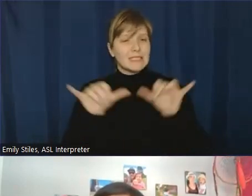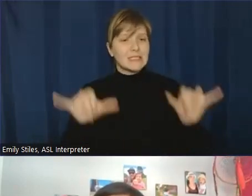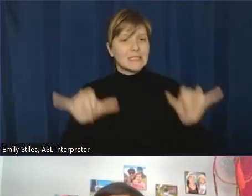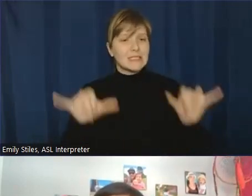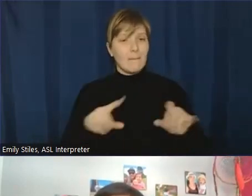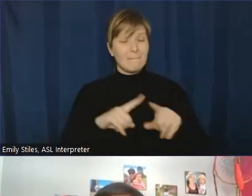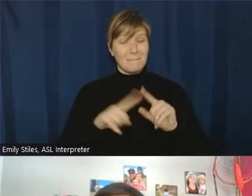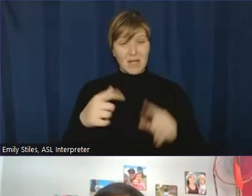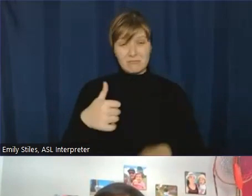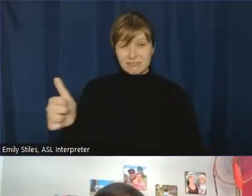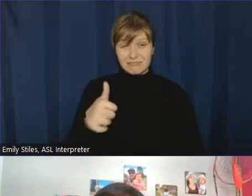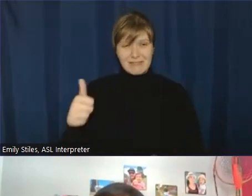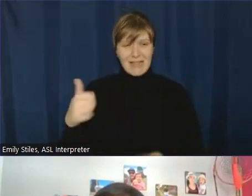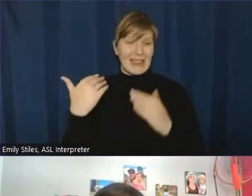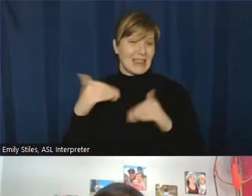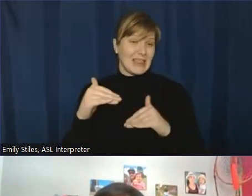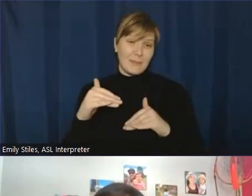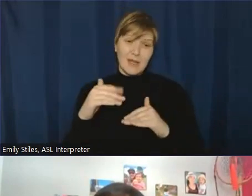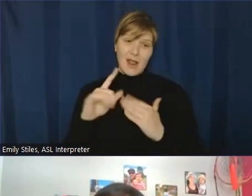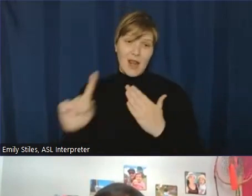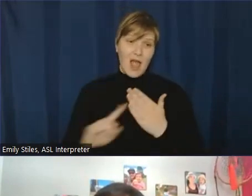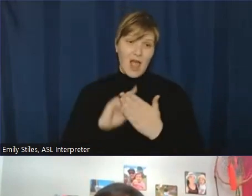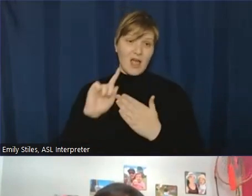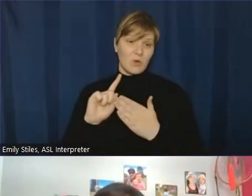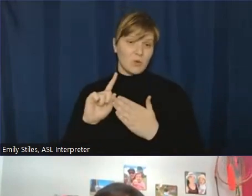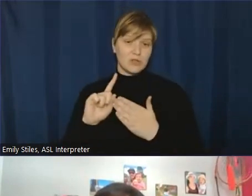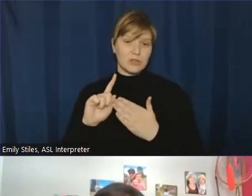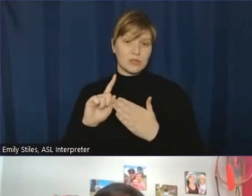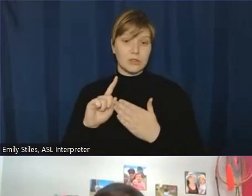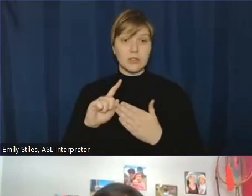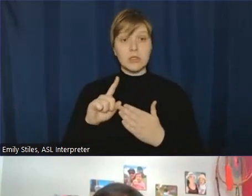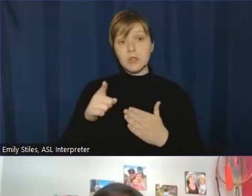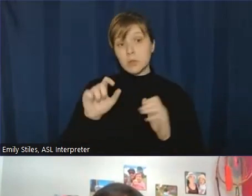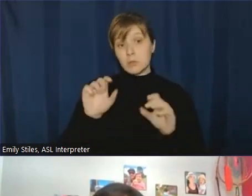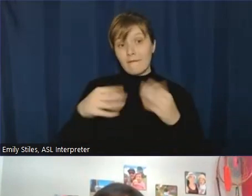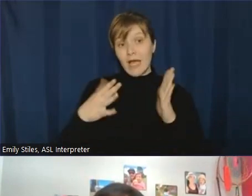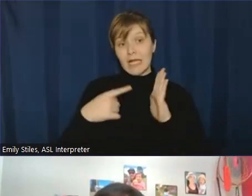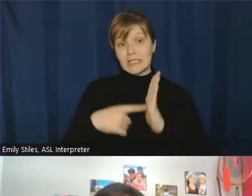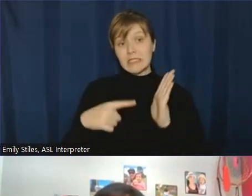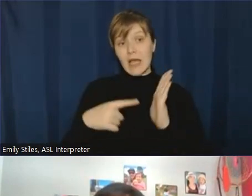during limited hours. Is there an example of region, city, or town that got FTA funding